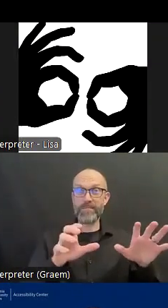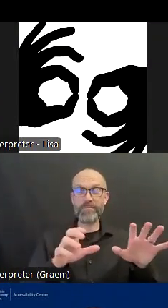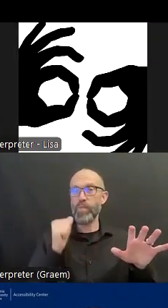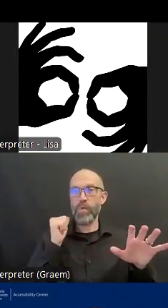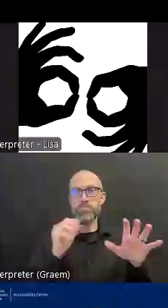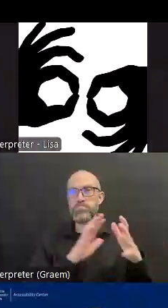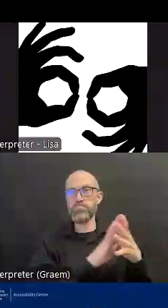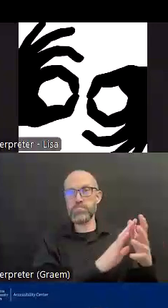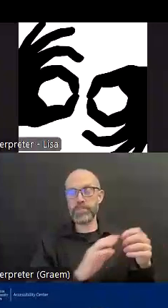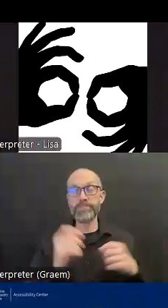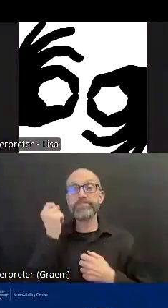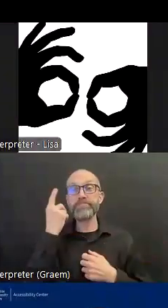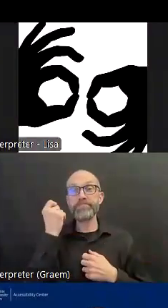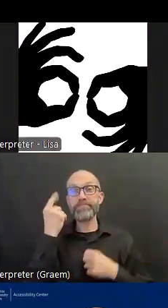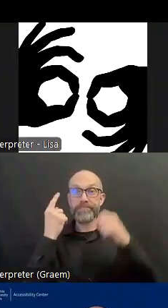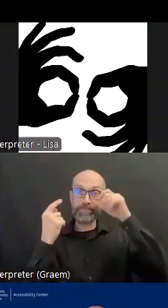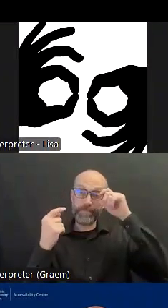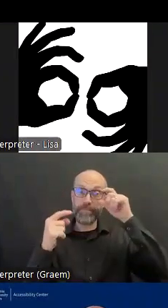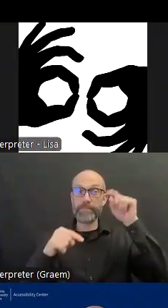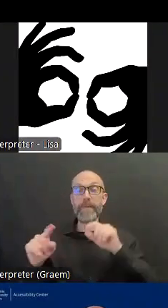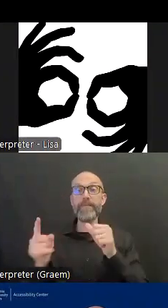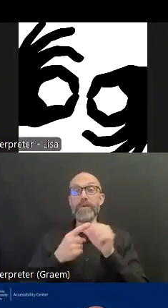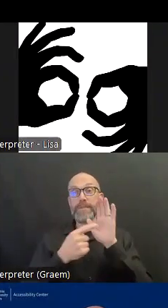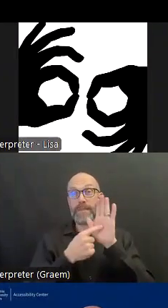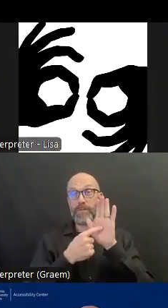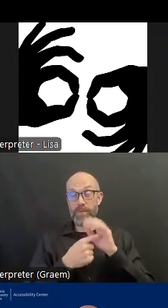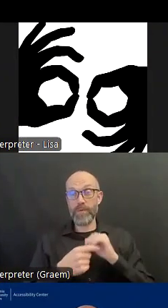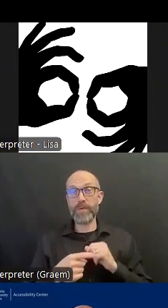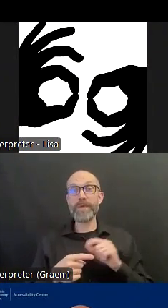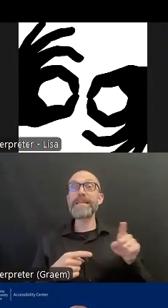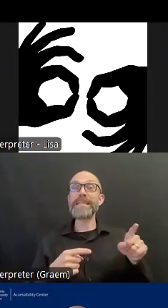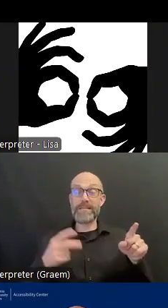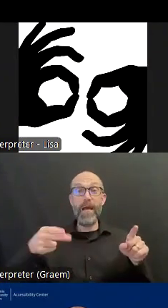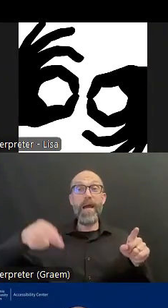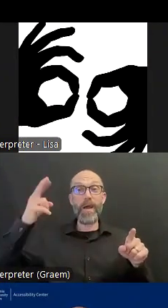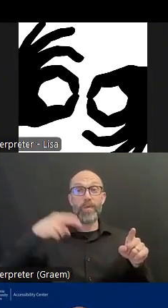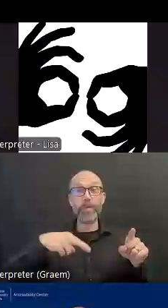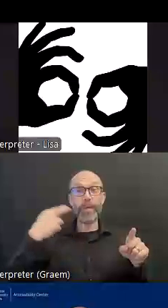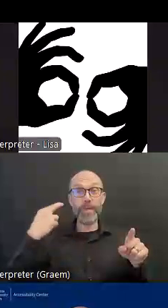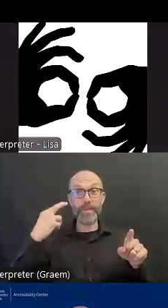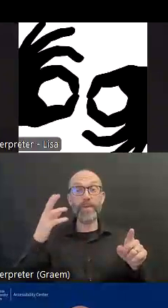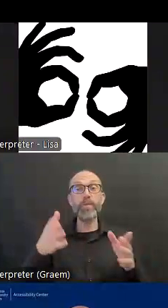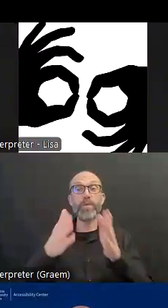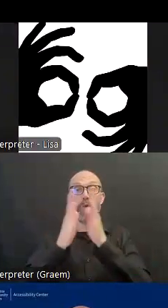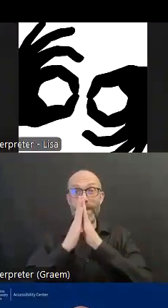However, going back to the first example, because of its high risk, we're going to request that accessibility conformance report